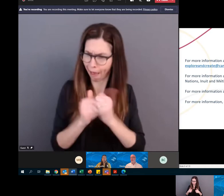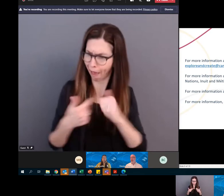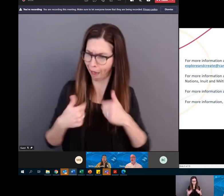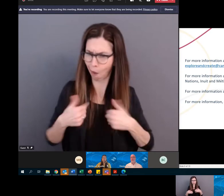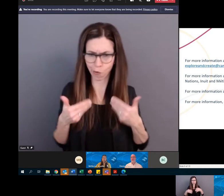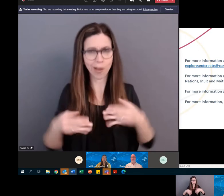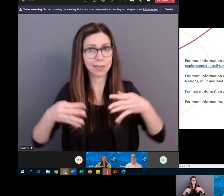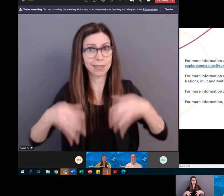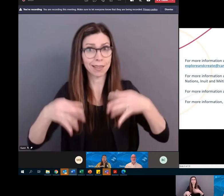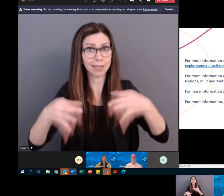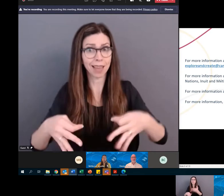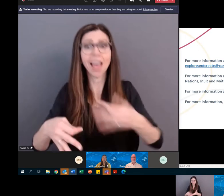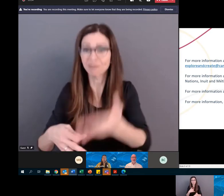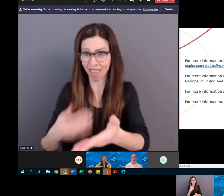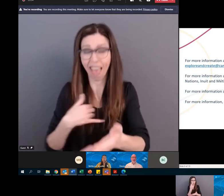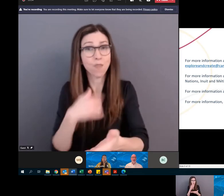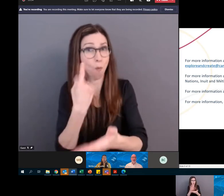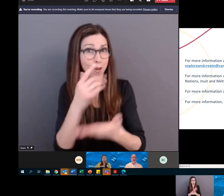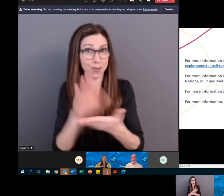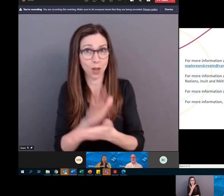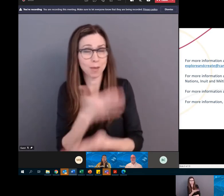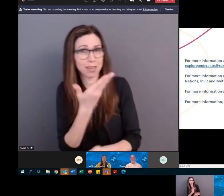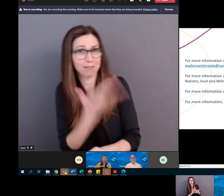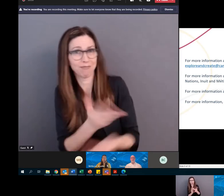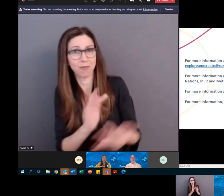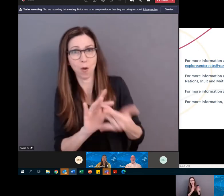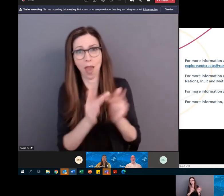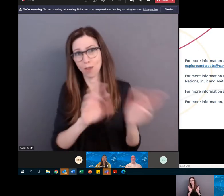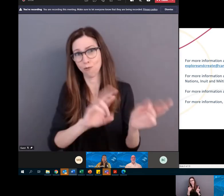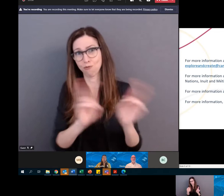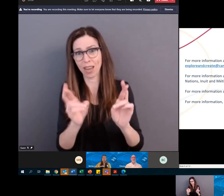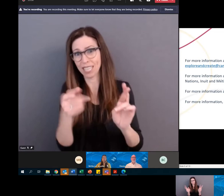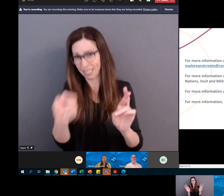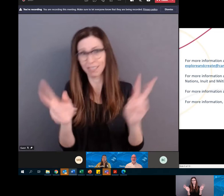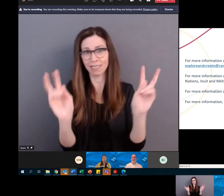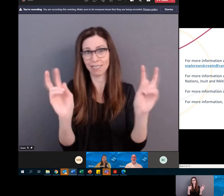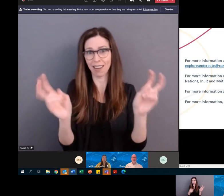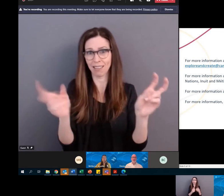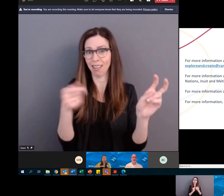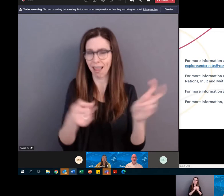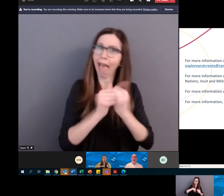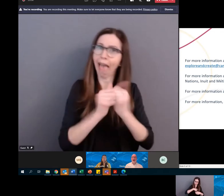How We Make Funding Decisions,